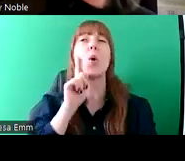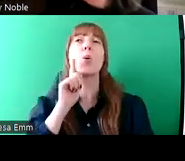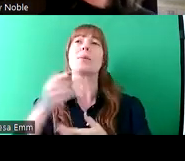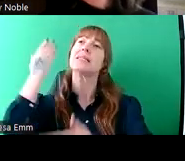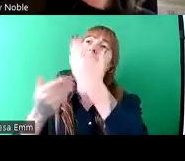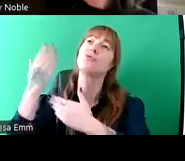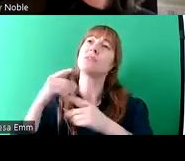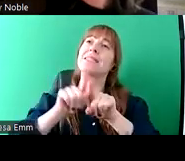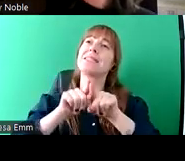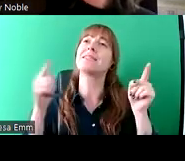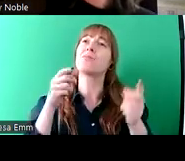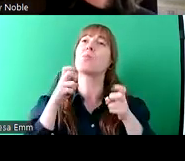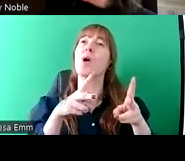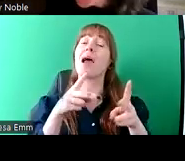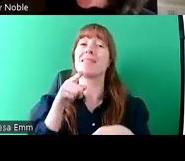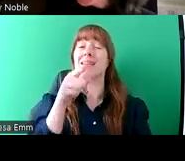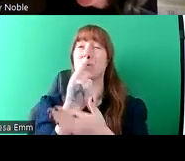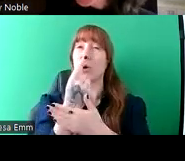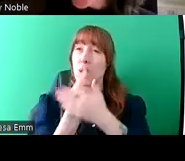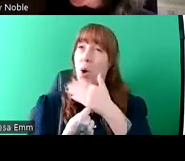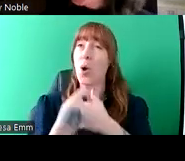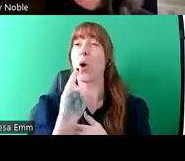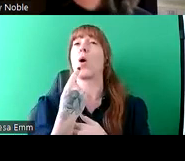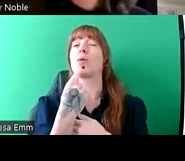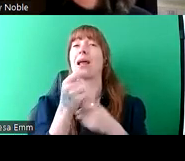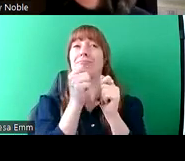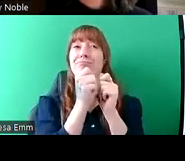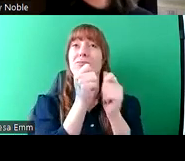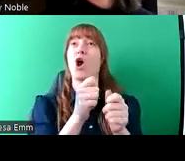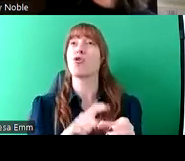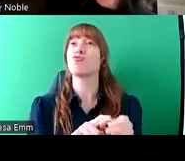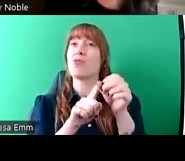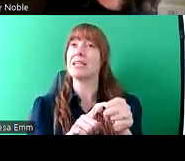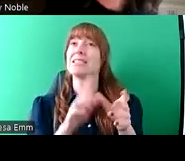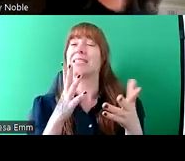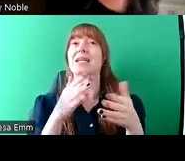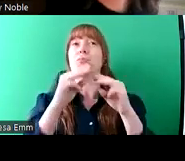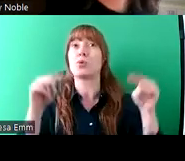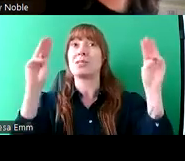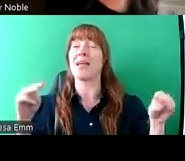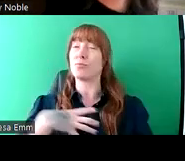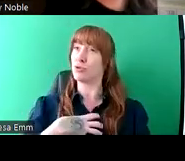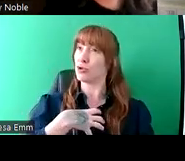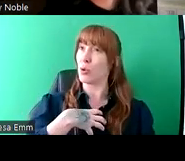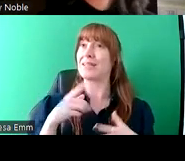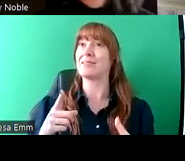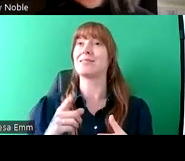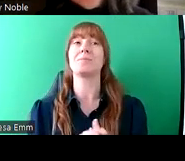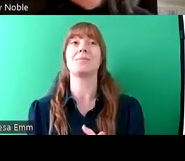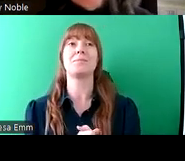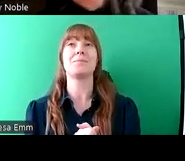[but] we are the only accredited museum still - which is quite shocking in some ways.